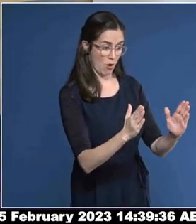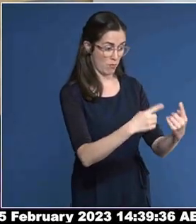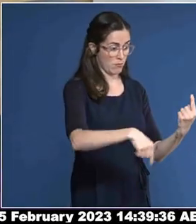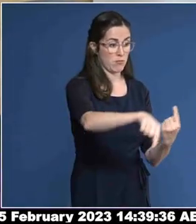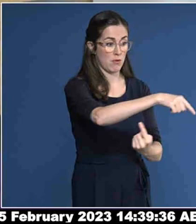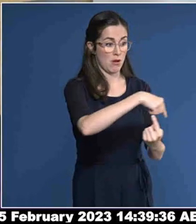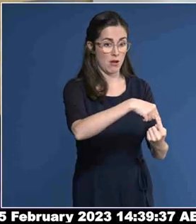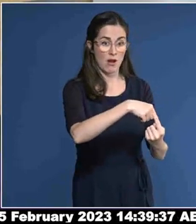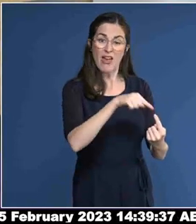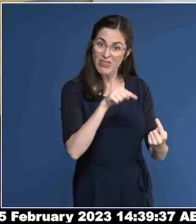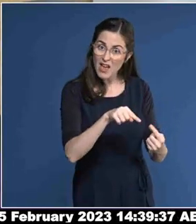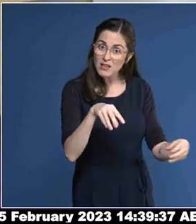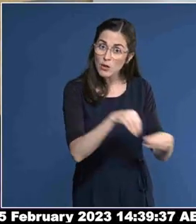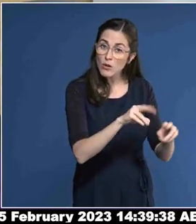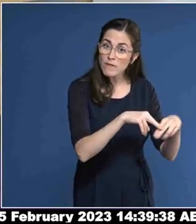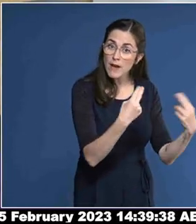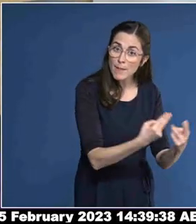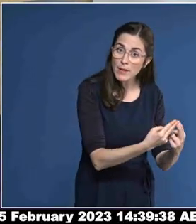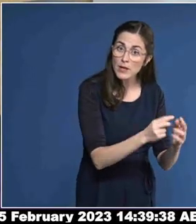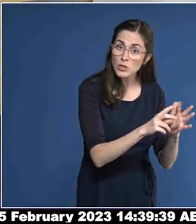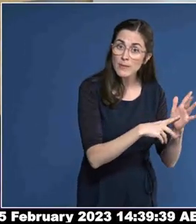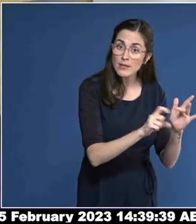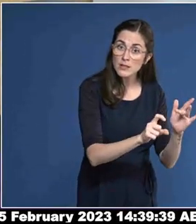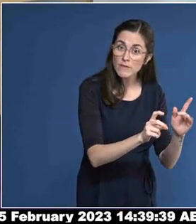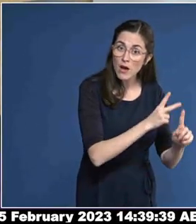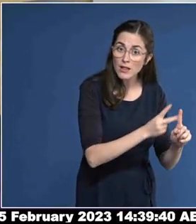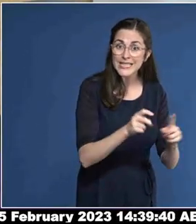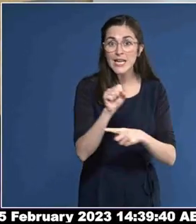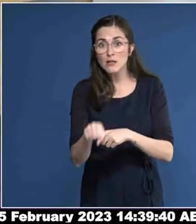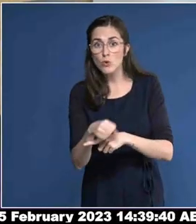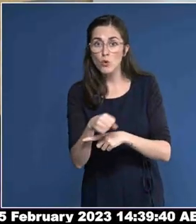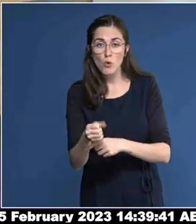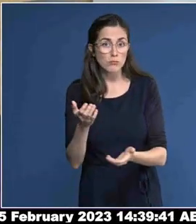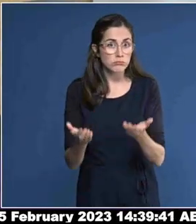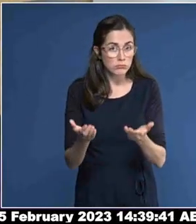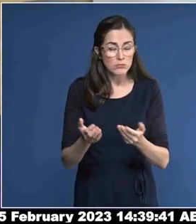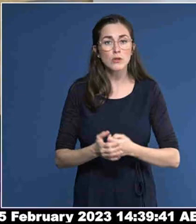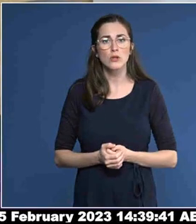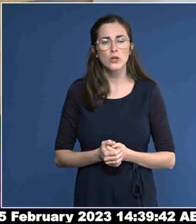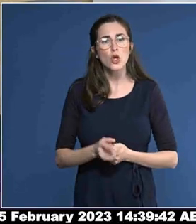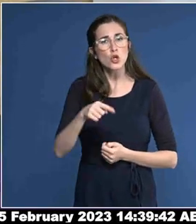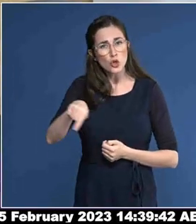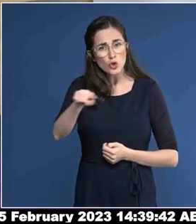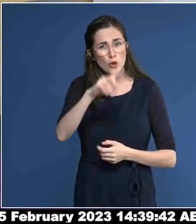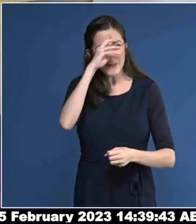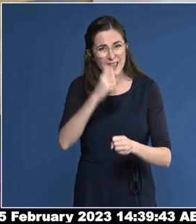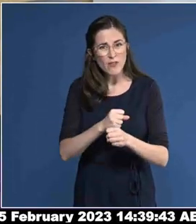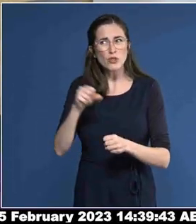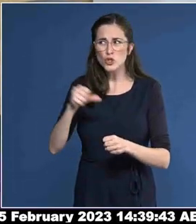Do you think that there would be merit in having clarity for people who live in group